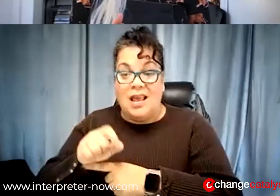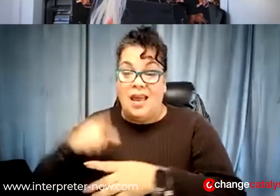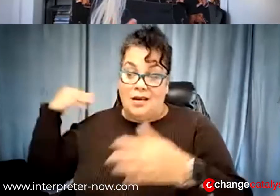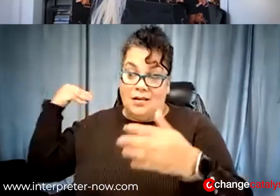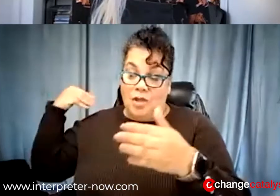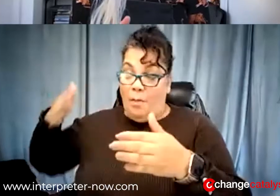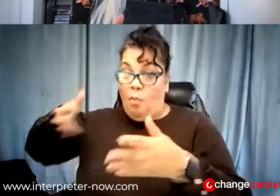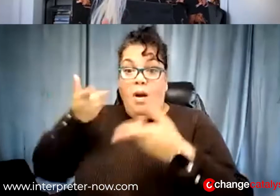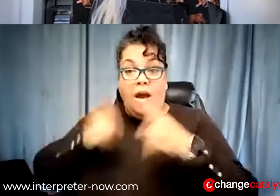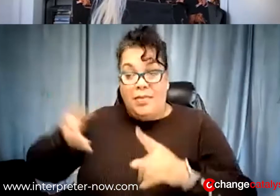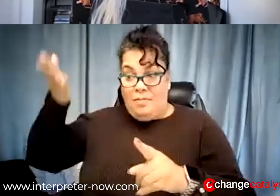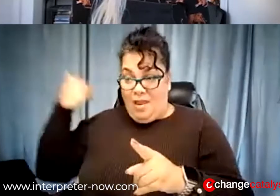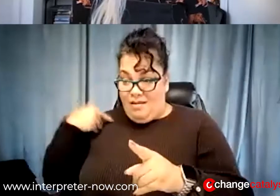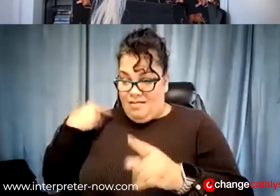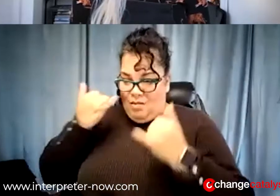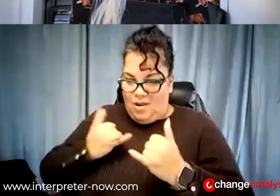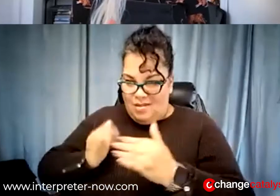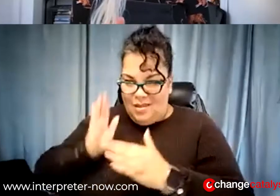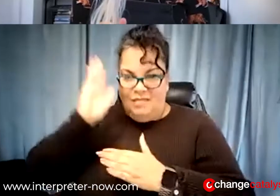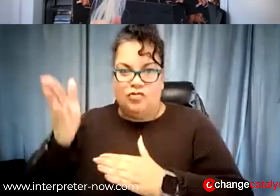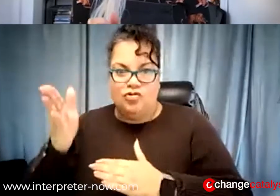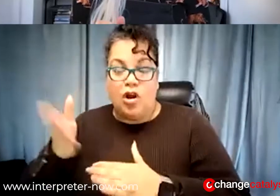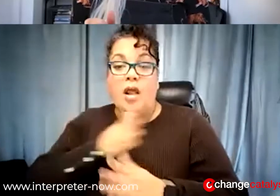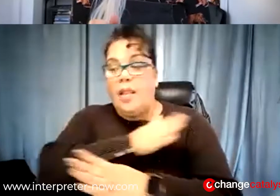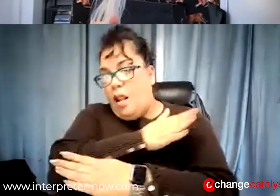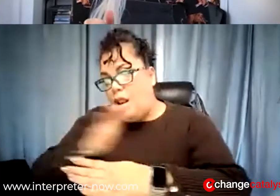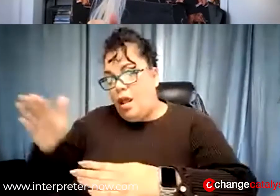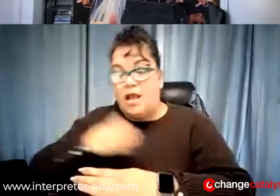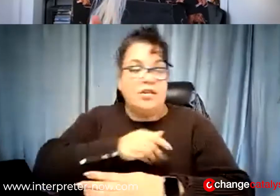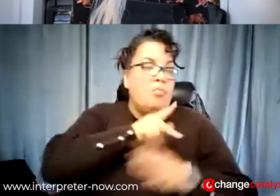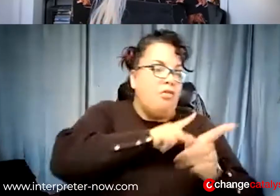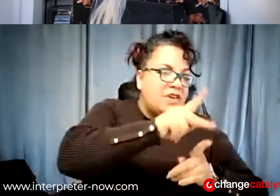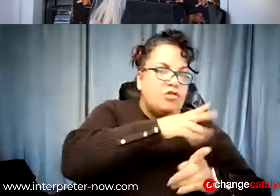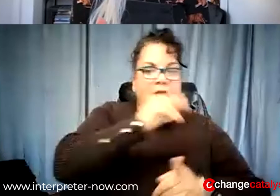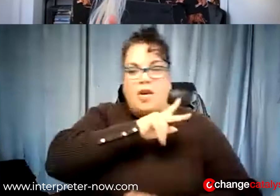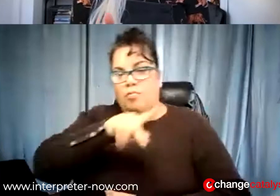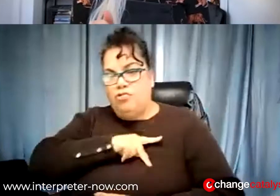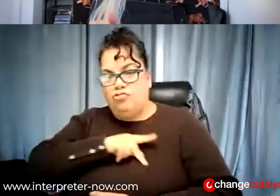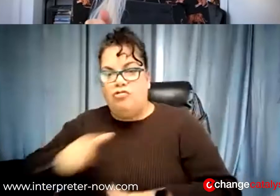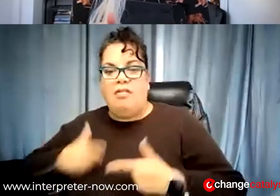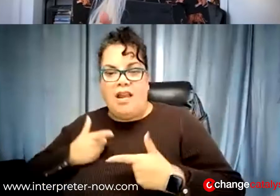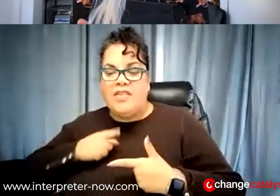aspirational life across our personal and professional lives that really authentically share who we are.